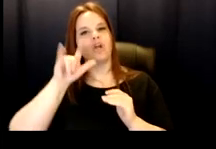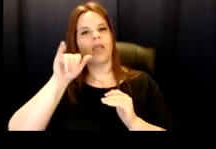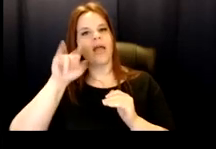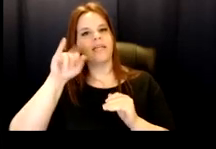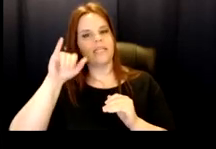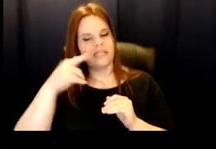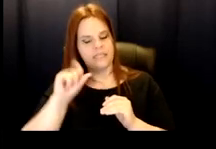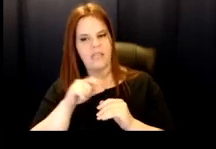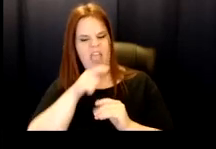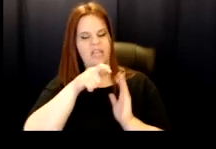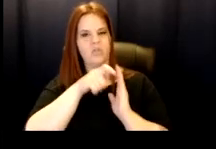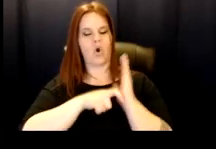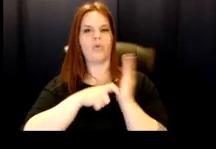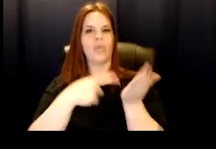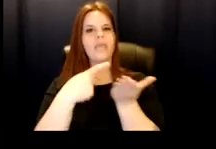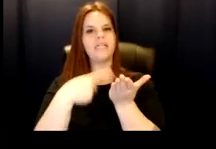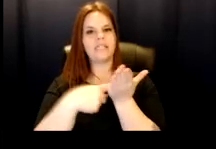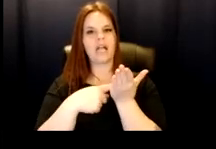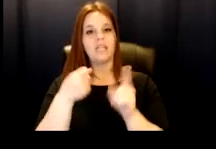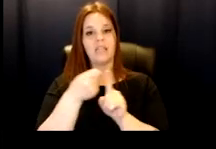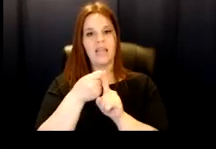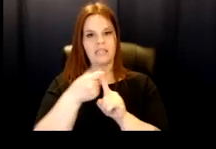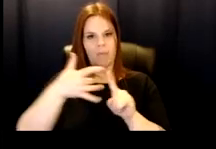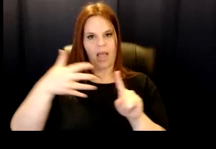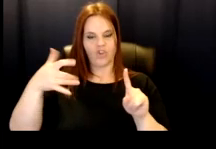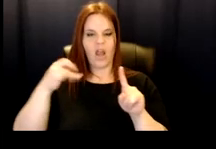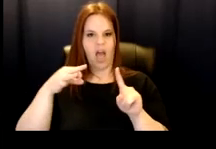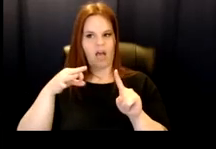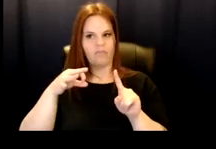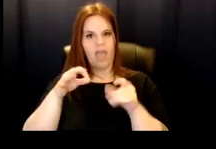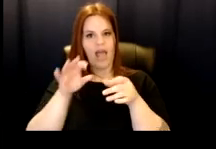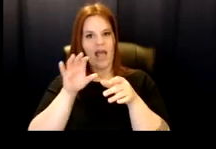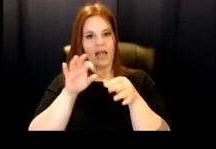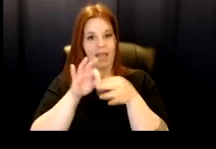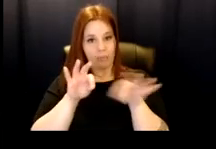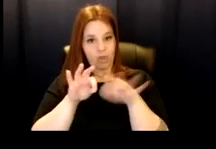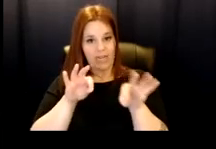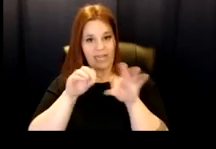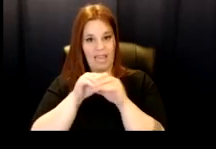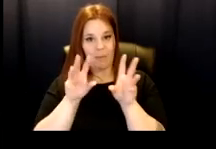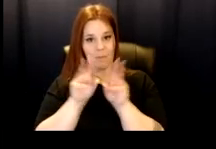they discuss the expansion of access to captioning and meetings large and small. We have seen